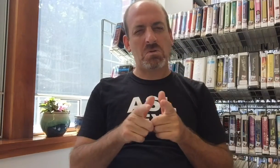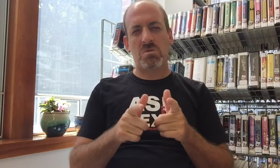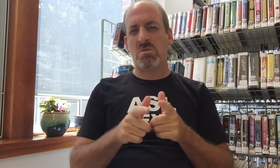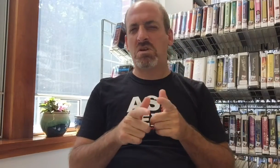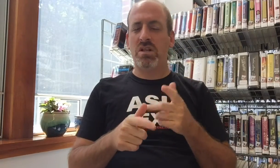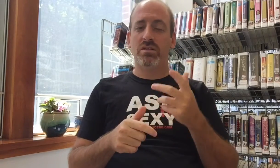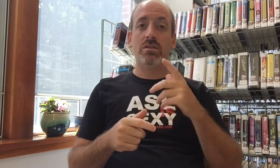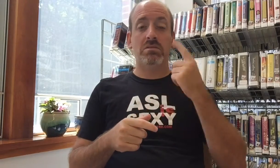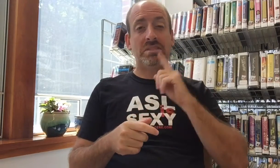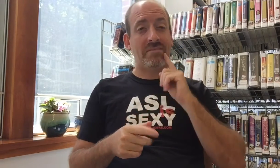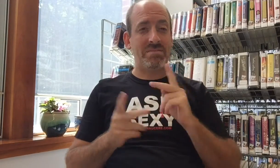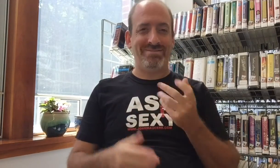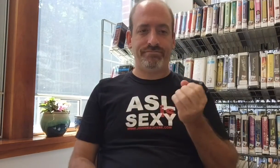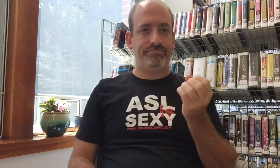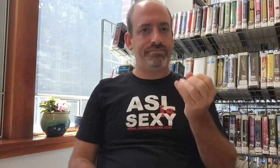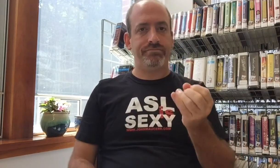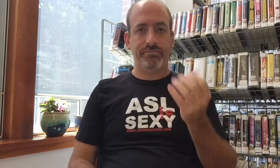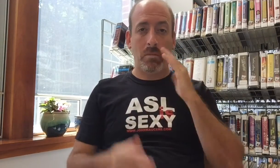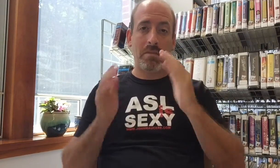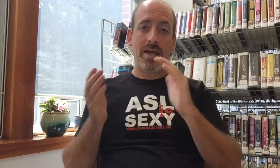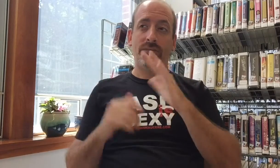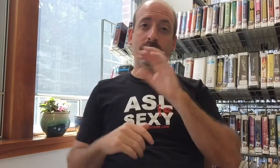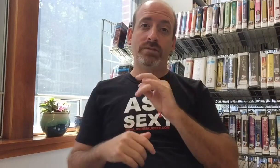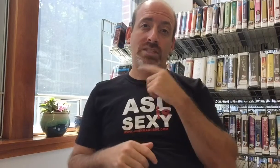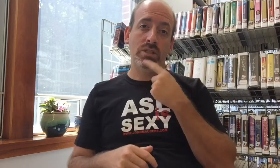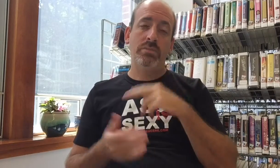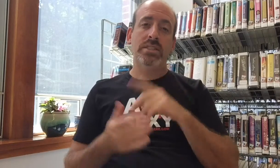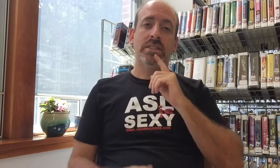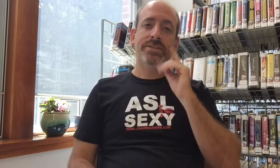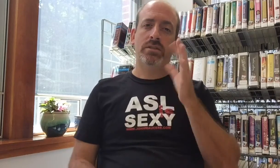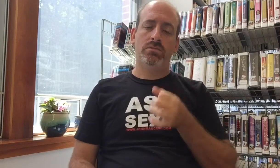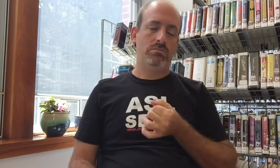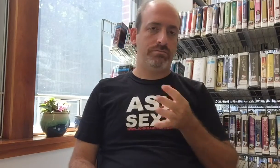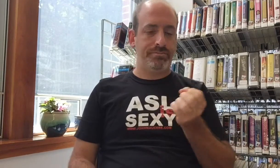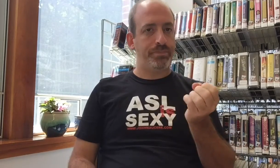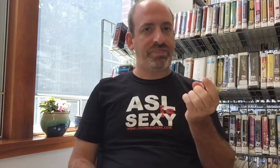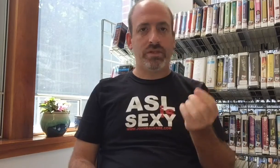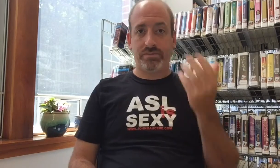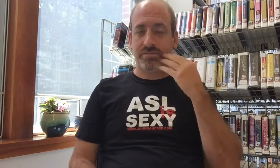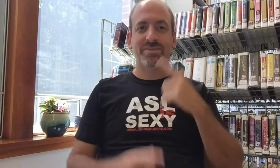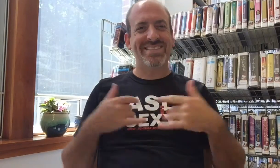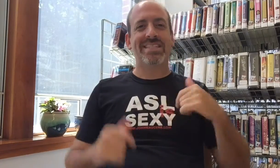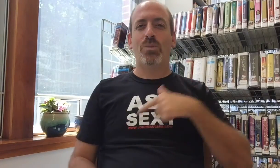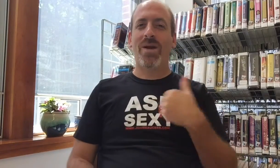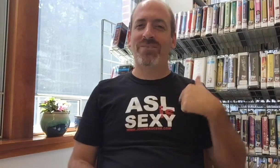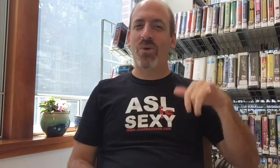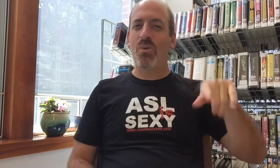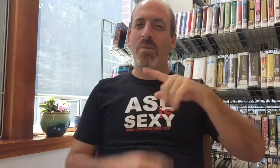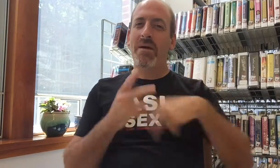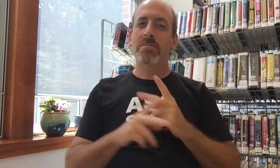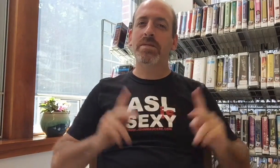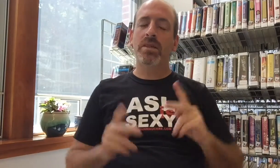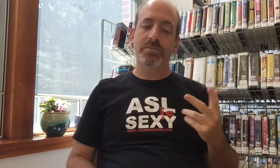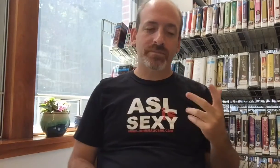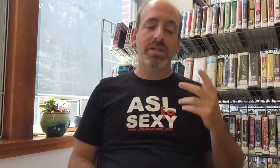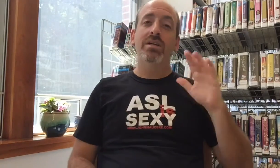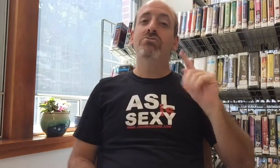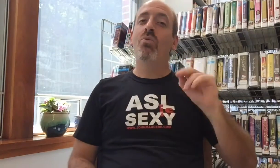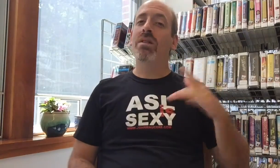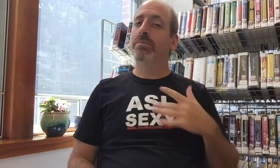If you proportion this towards to deaf, its fraction of the community. If you decide to compare the numbers of hearing trolls to deaf trolls. It's like an insignificant number at all. But, we do still have these type of people lurking tho'.